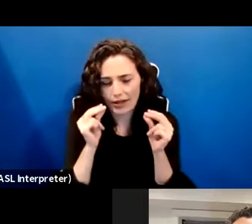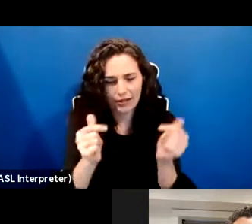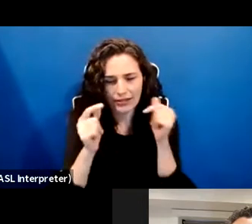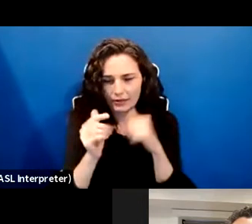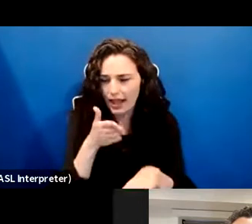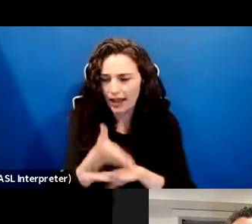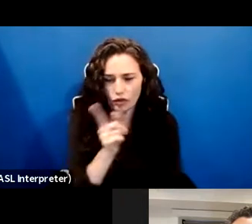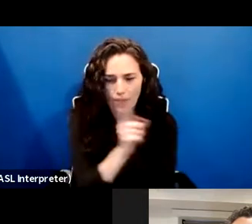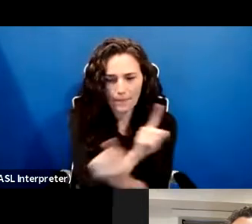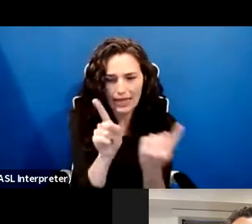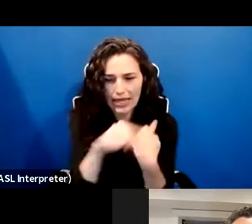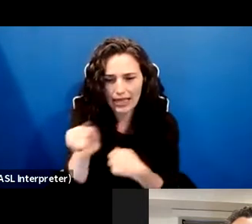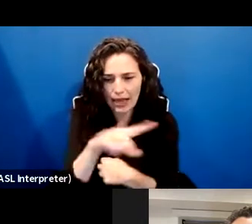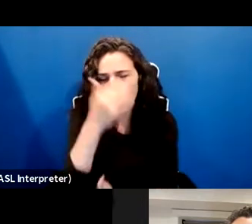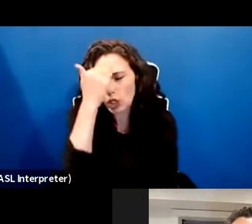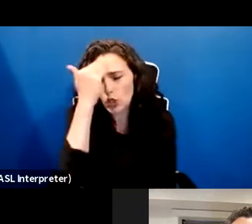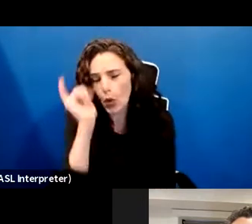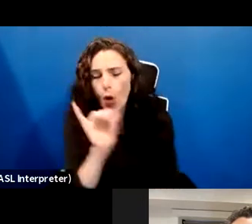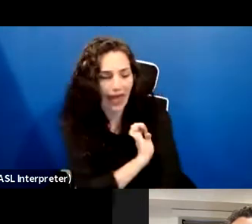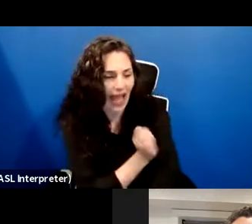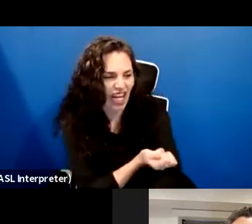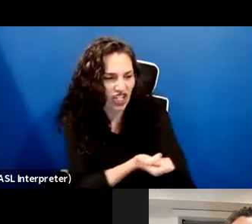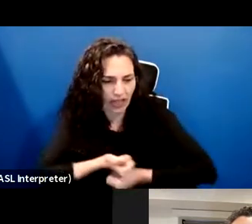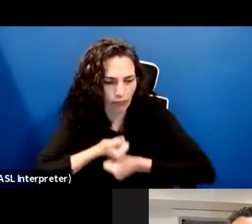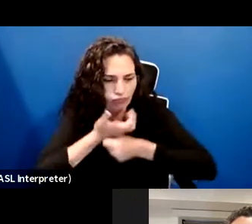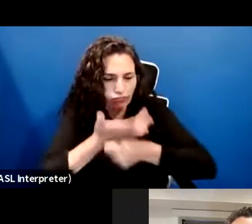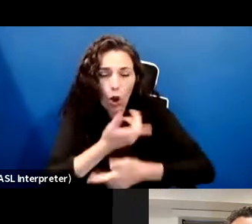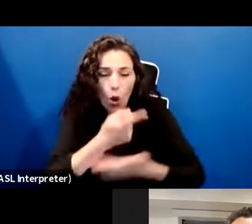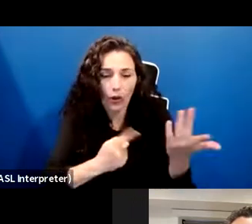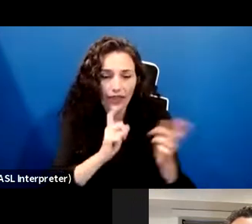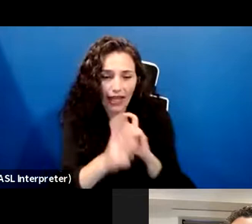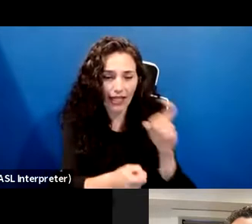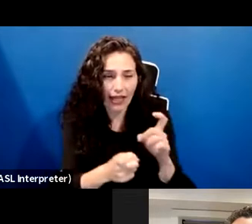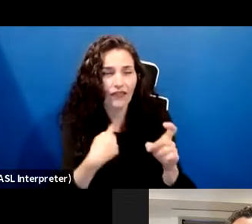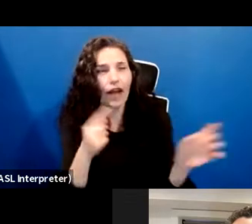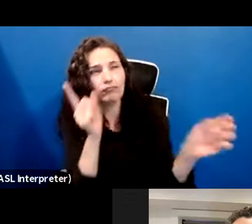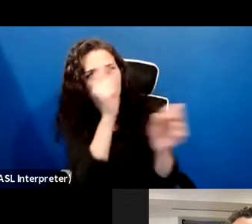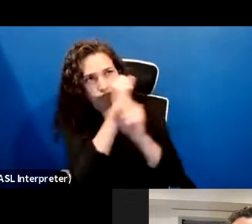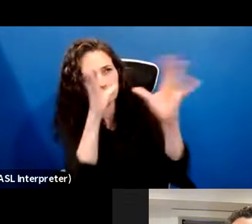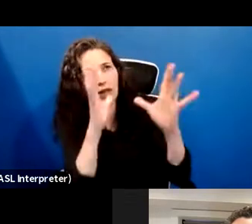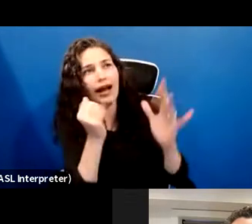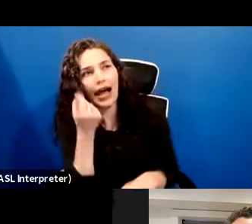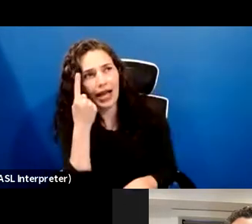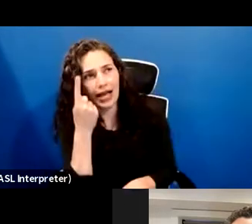what, either the energy they give, you know, what they wanted to do with the show. And like John mentioned,